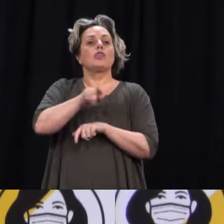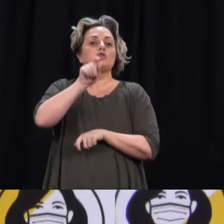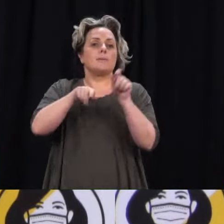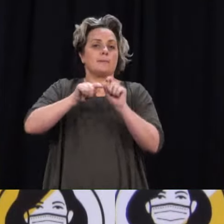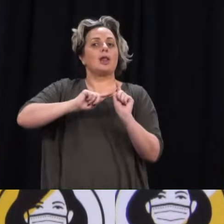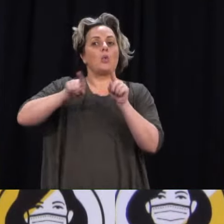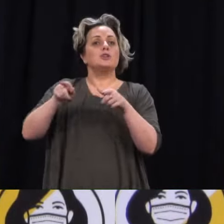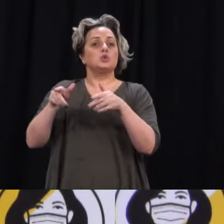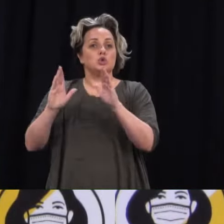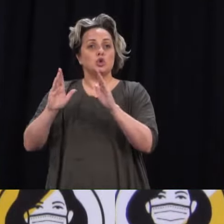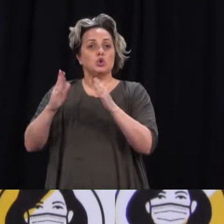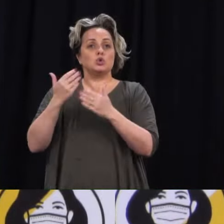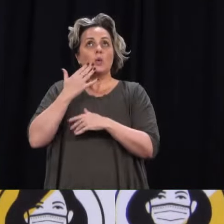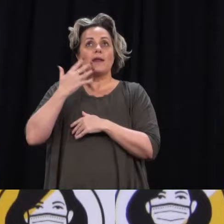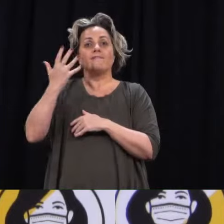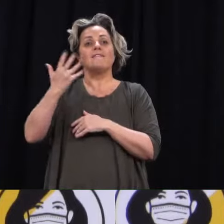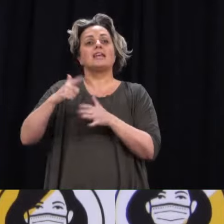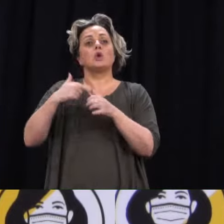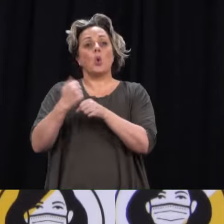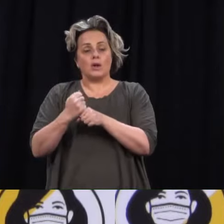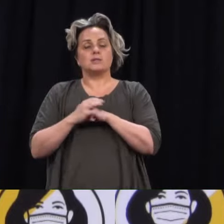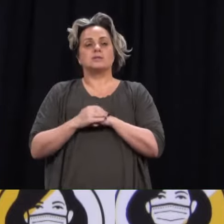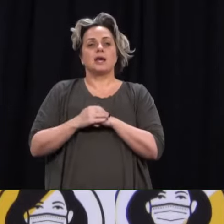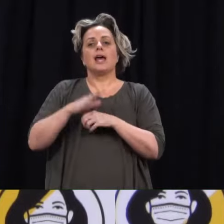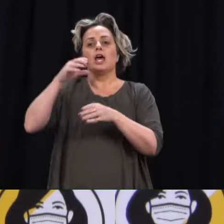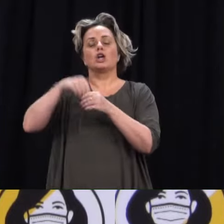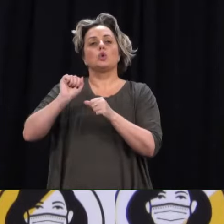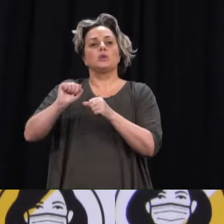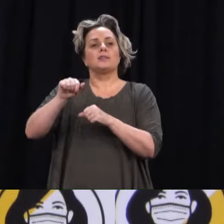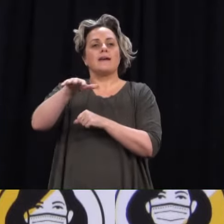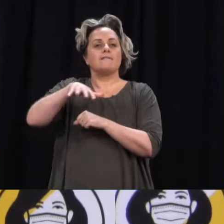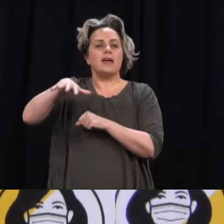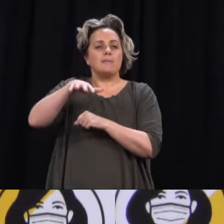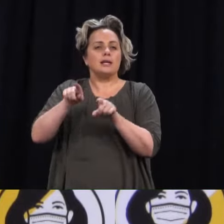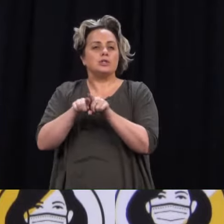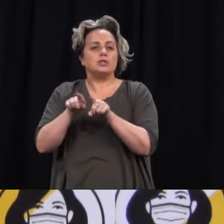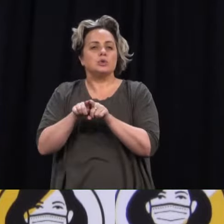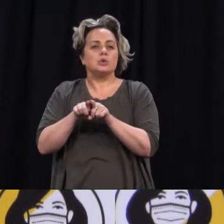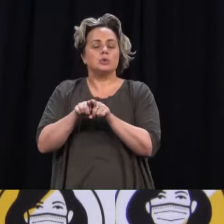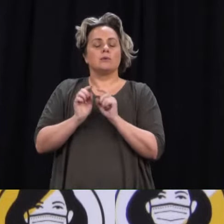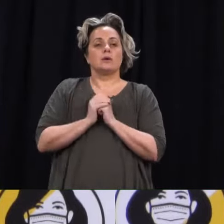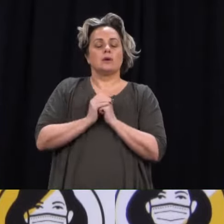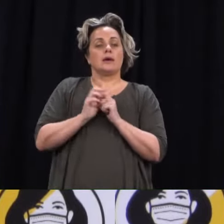On the church cluster, that is a combination of people who